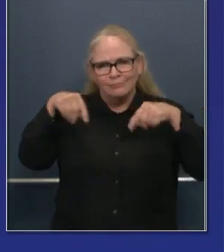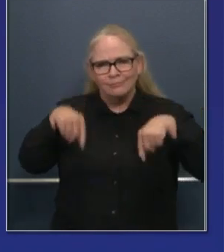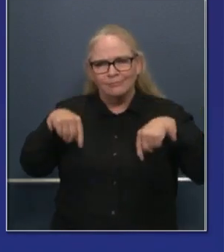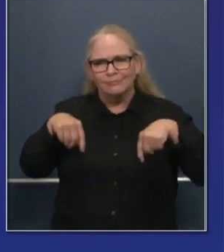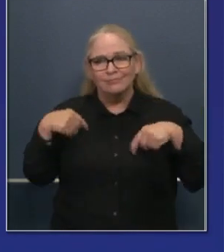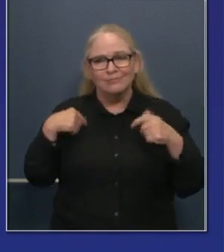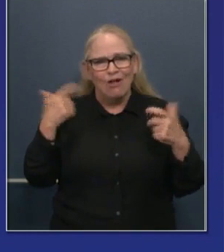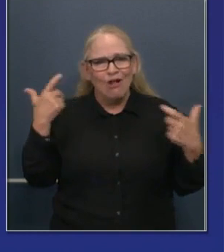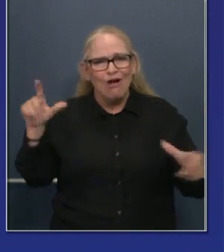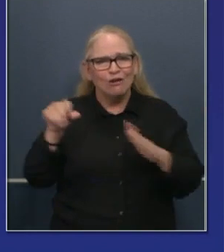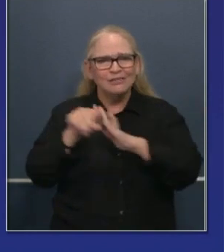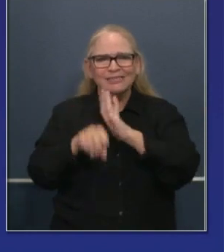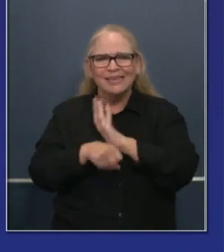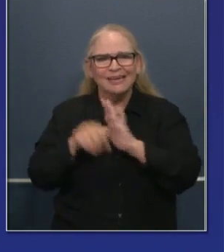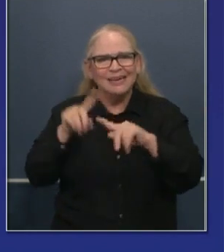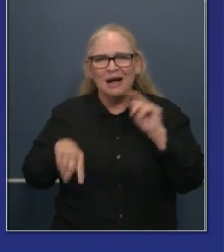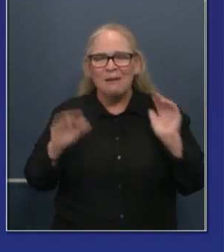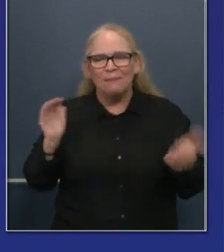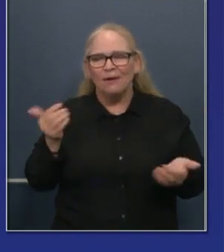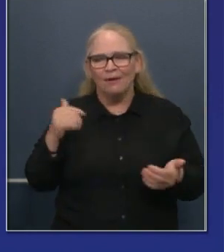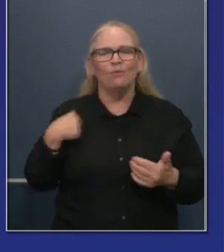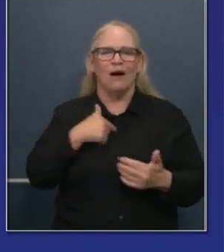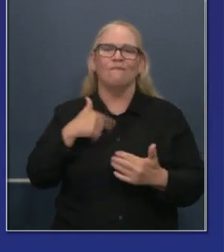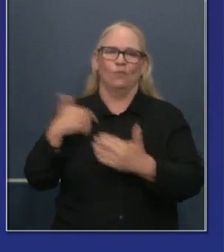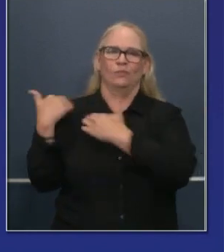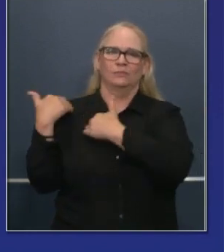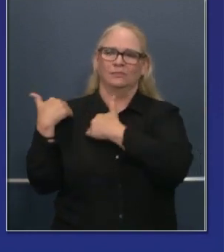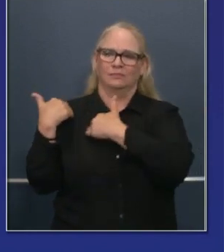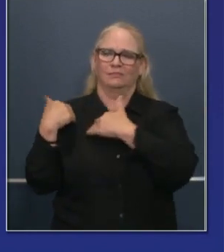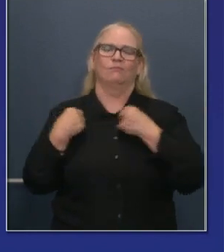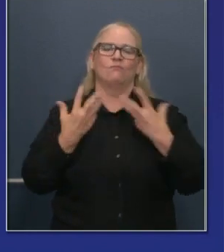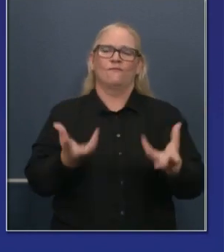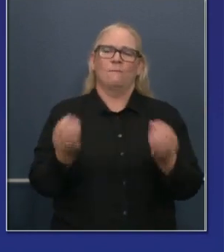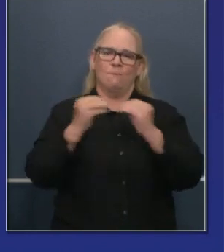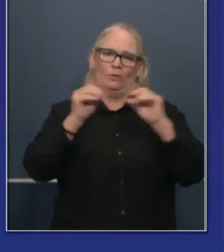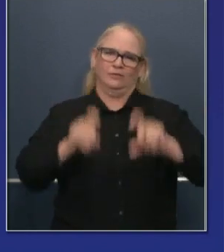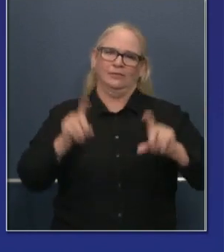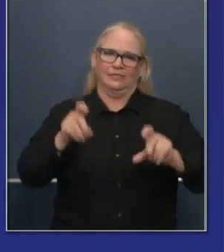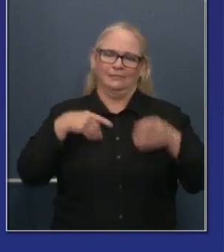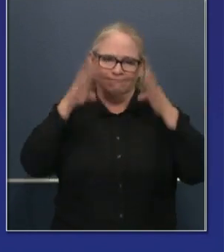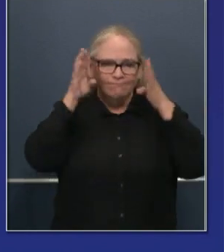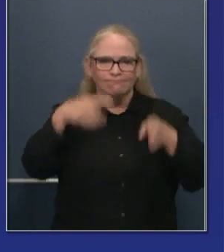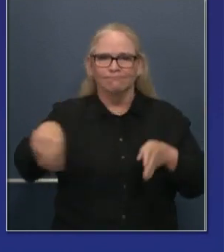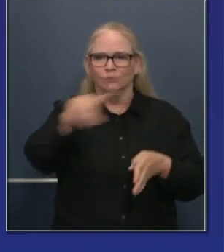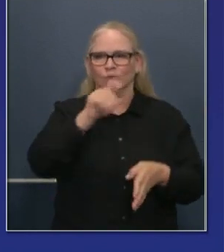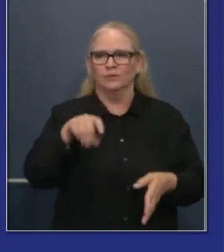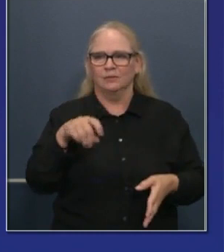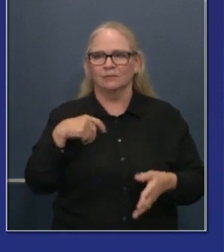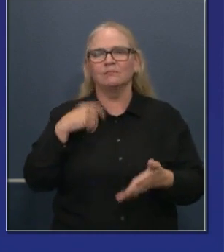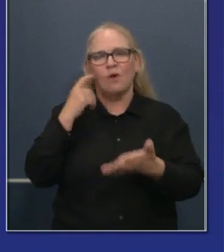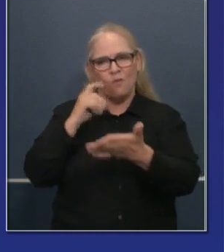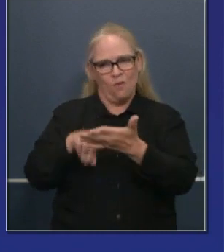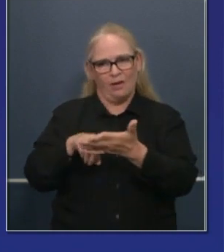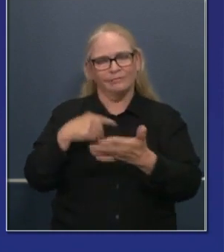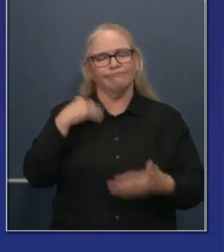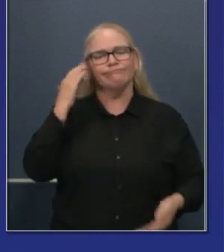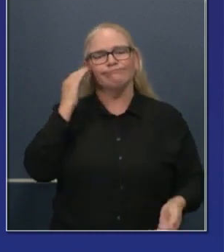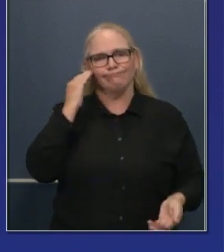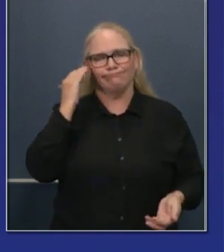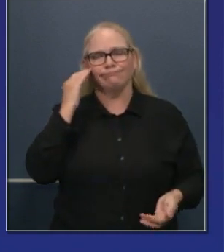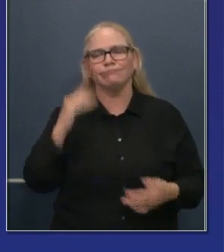I DON’T KNOW HOW MANY OTHER STATES ARE TESTING AT THAT LEVEL, BUT AS MY MOM SAID, DON’T COMPARE YOURSELF TO OTHERS.